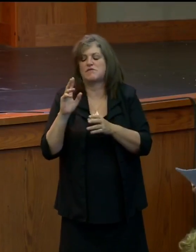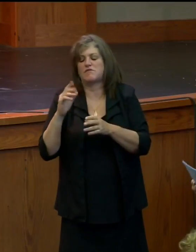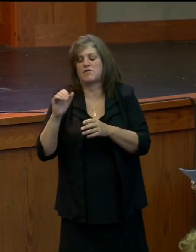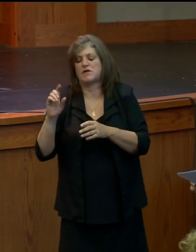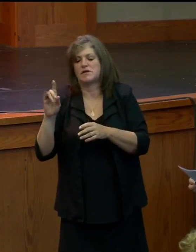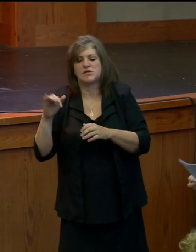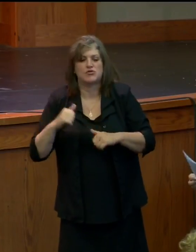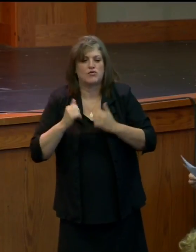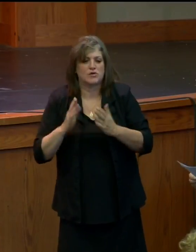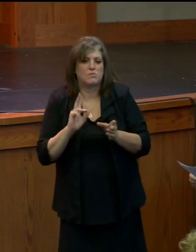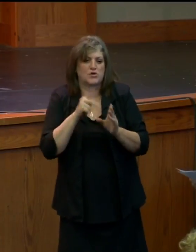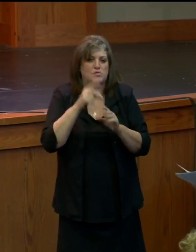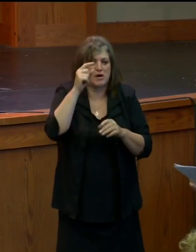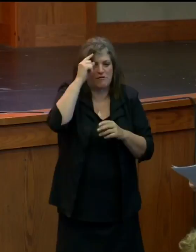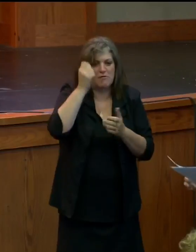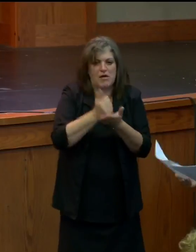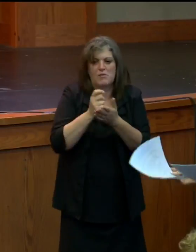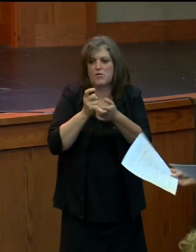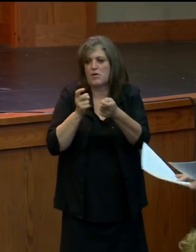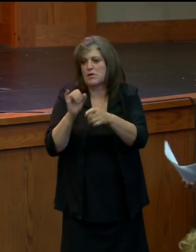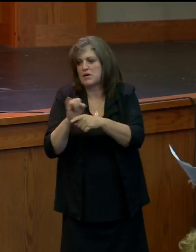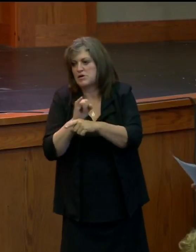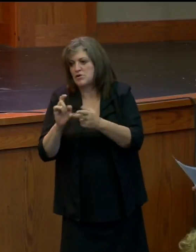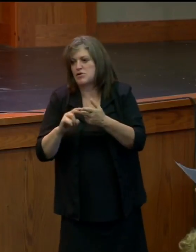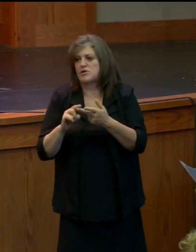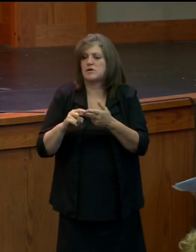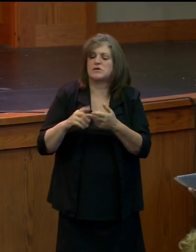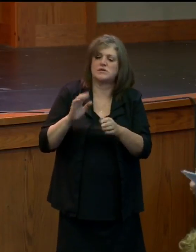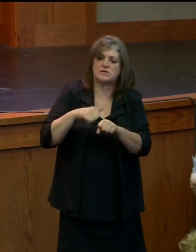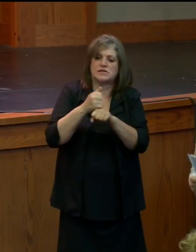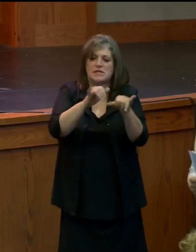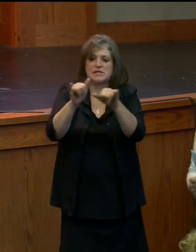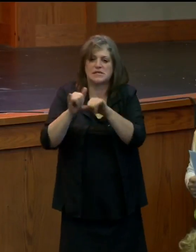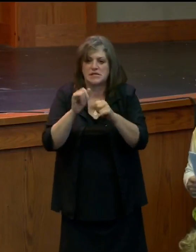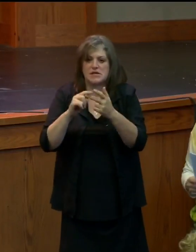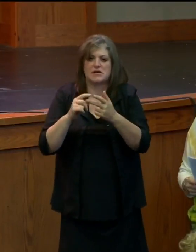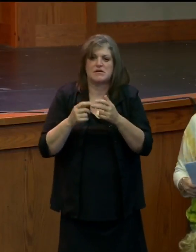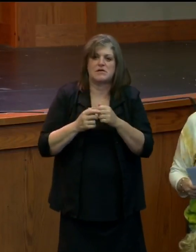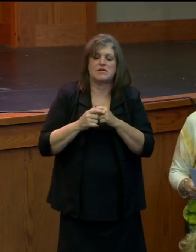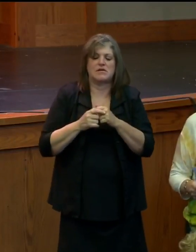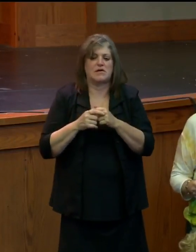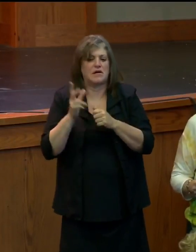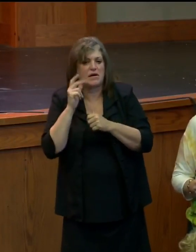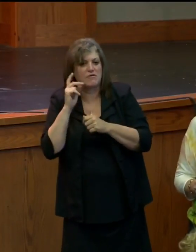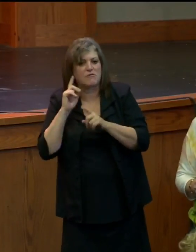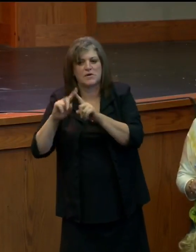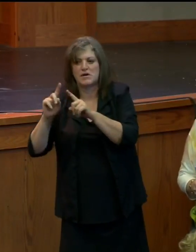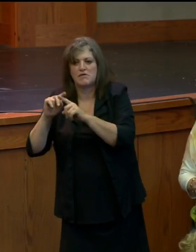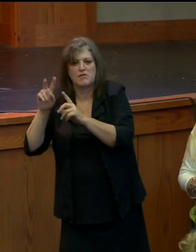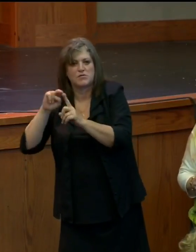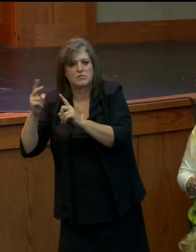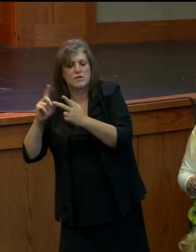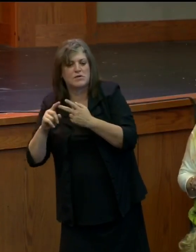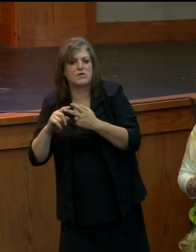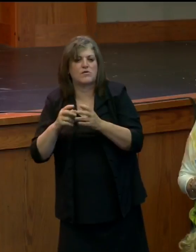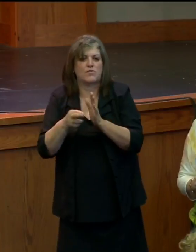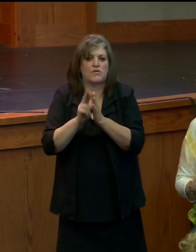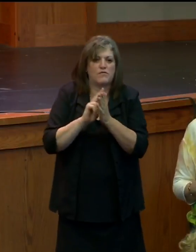GOVERNMENT, HELPING TO REGULATE INDUSTRIES, SET STANDARDS, HEAR FROM REGULATED PARTIES, REVIEW EVIDENCE, IMPOSE SANCTIONS, MAKE